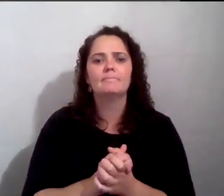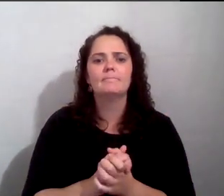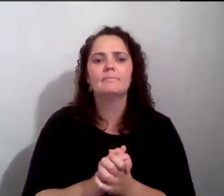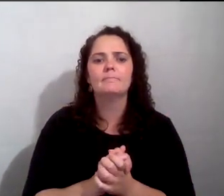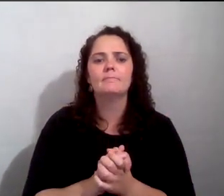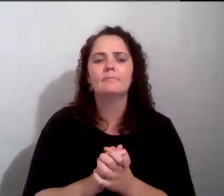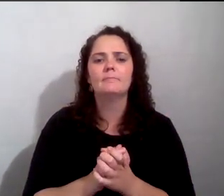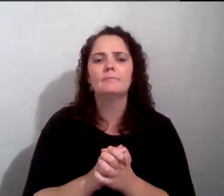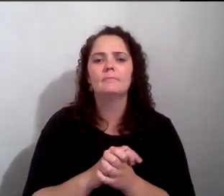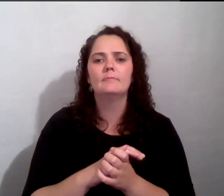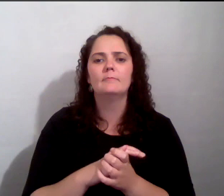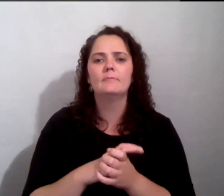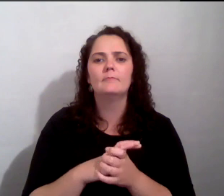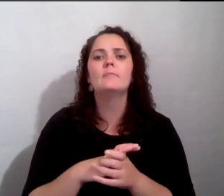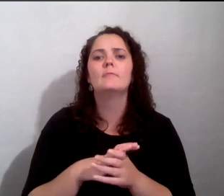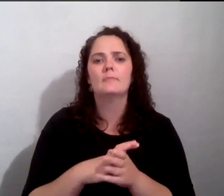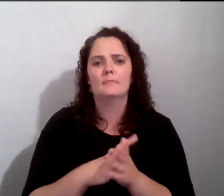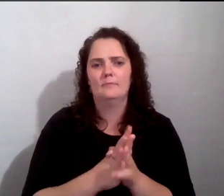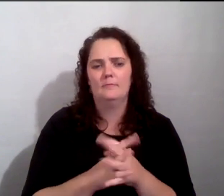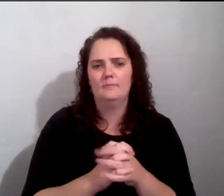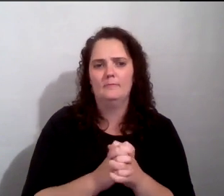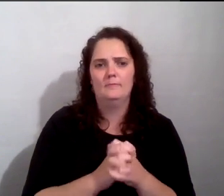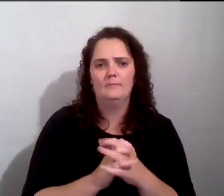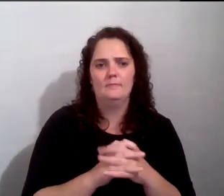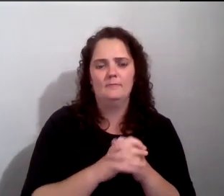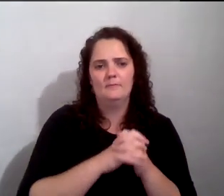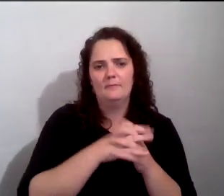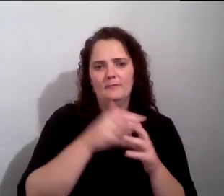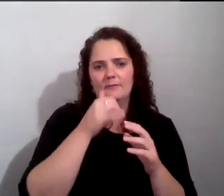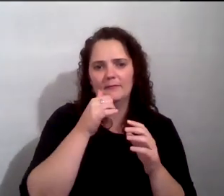So a huge – I've done myself the disservice of